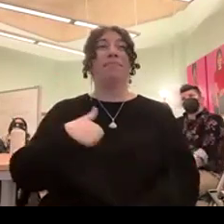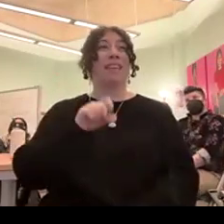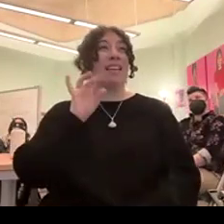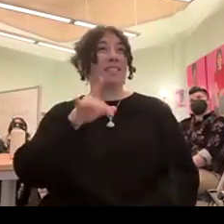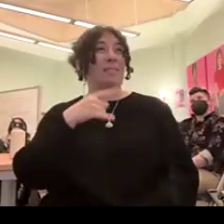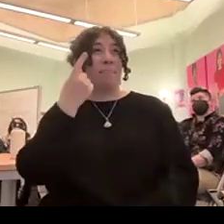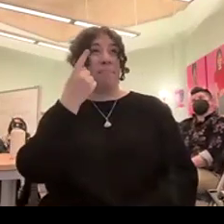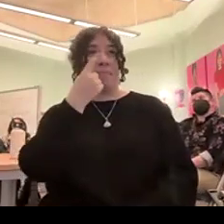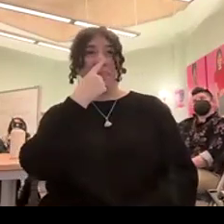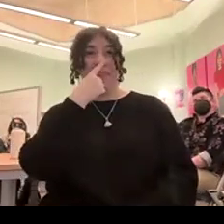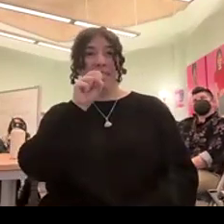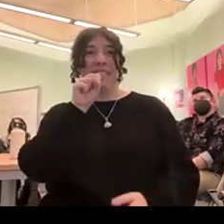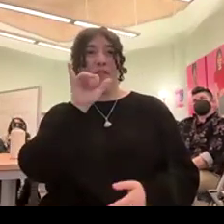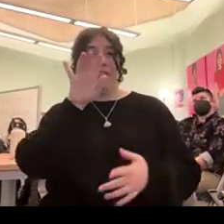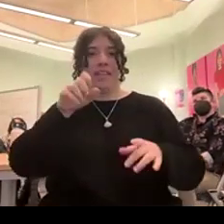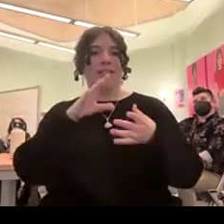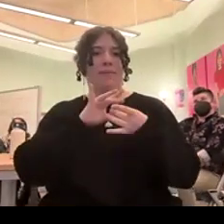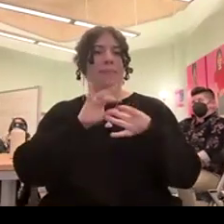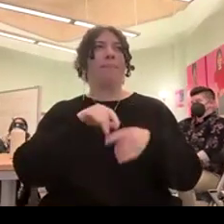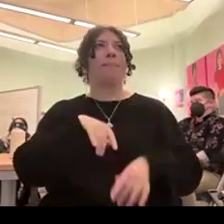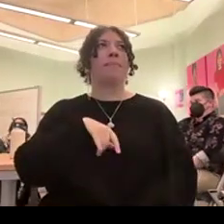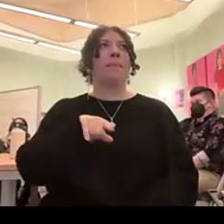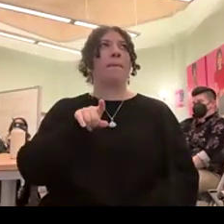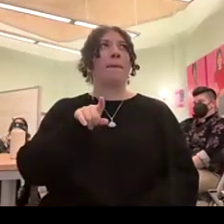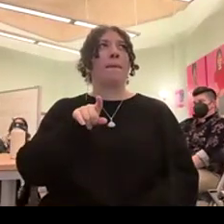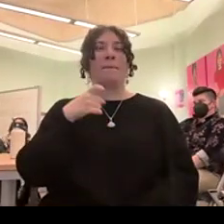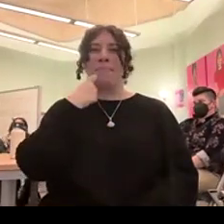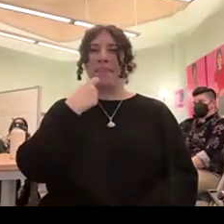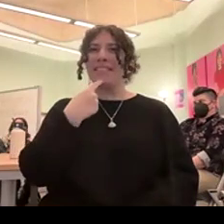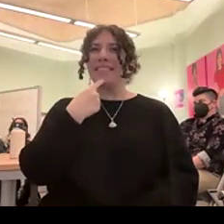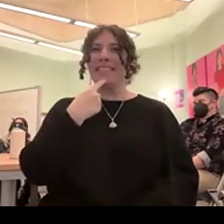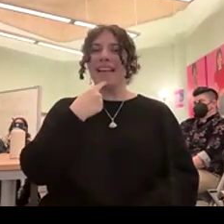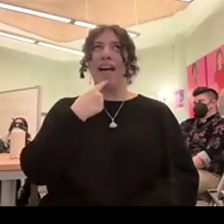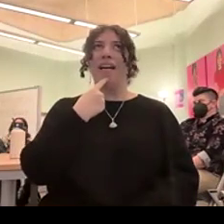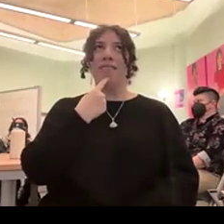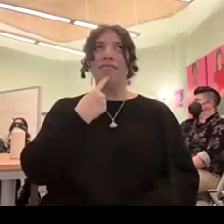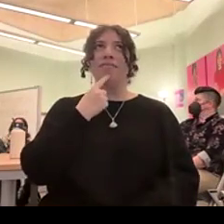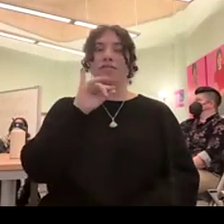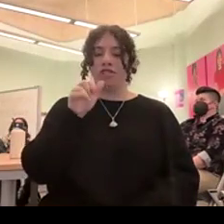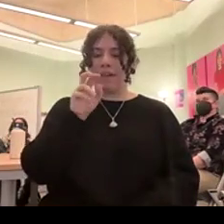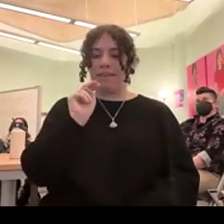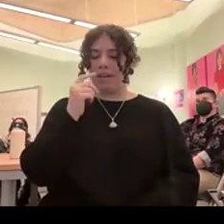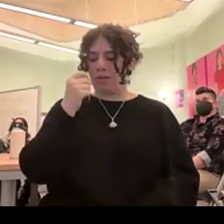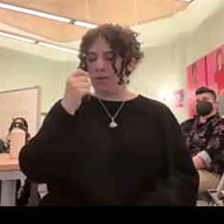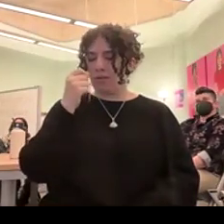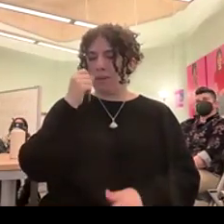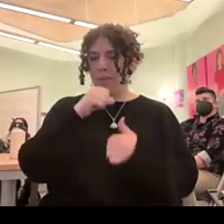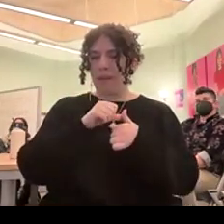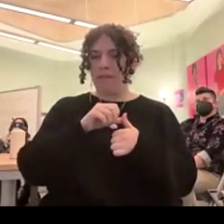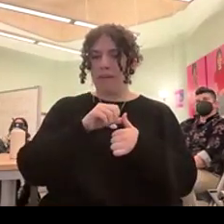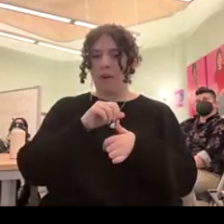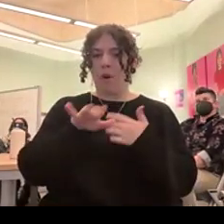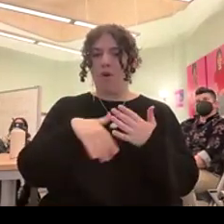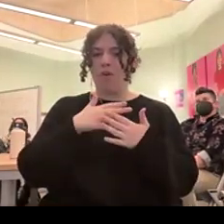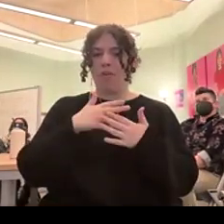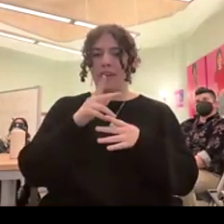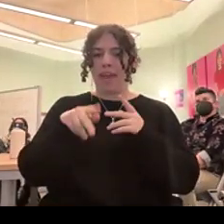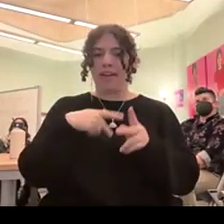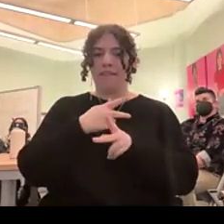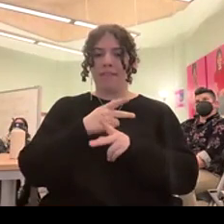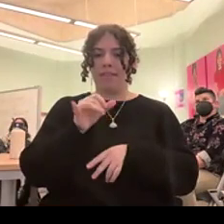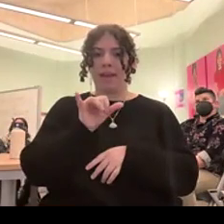Can I add something? This is Sylvie. What you just said, Javin reminded me of all the